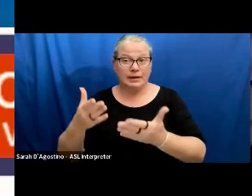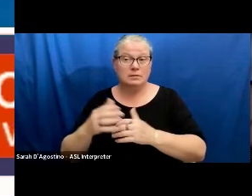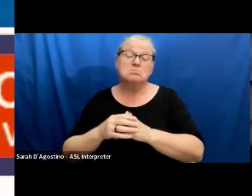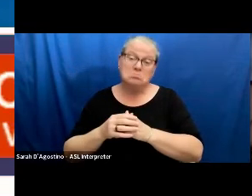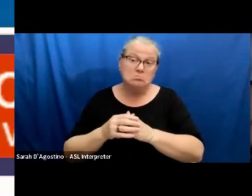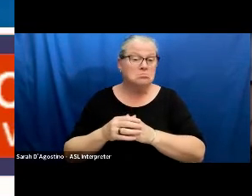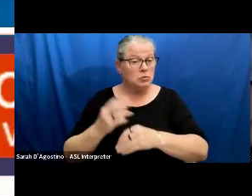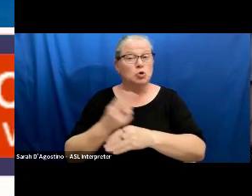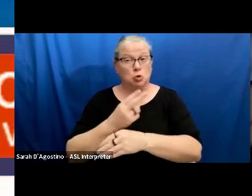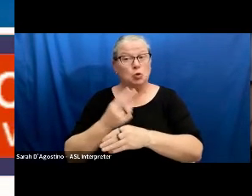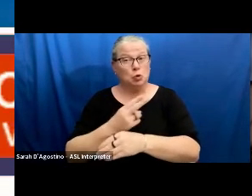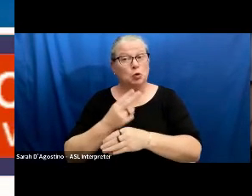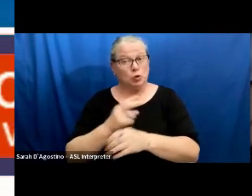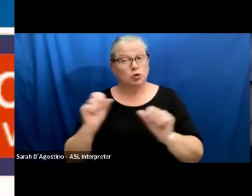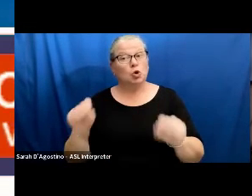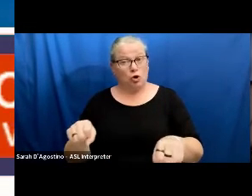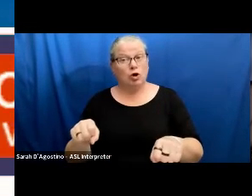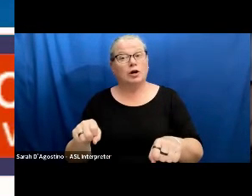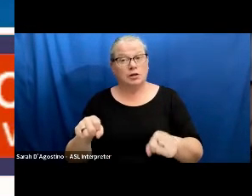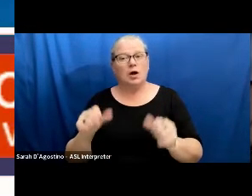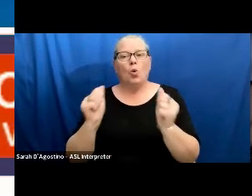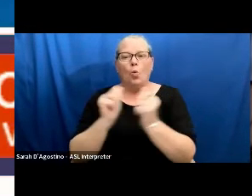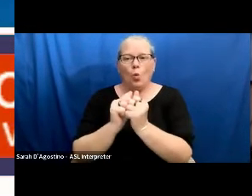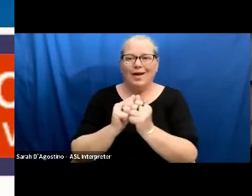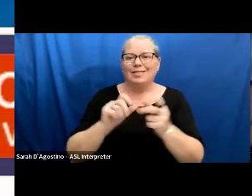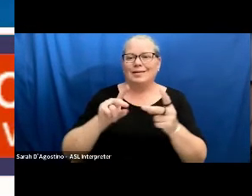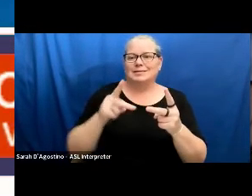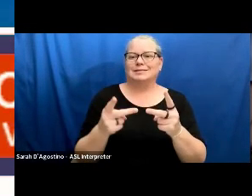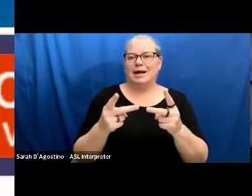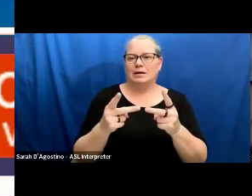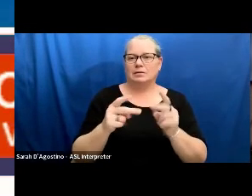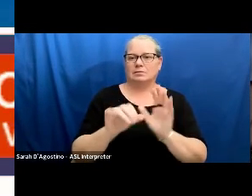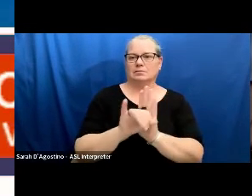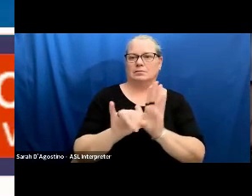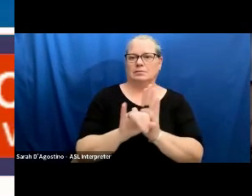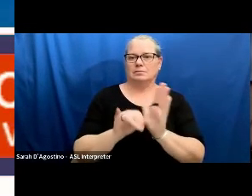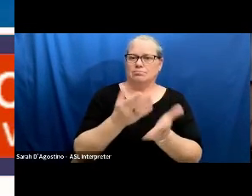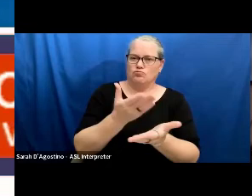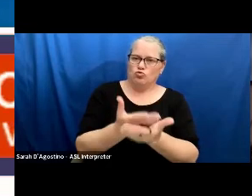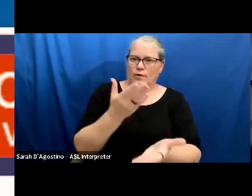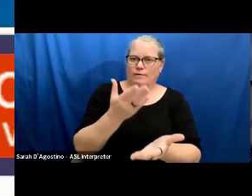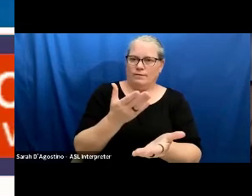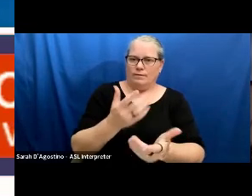if you have an additional form of identification that shows you live